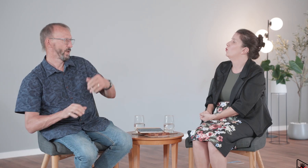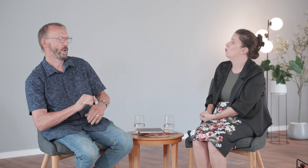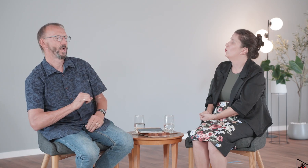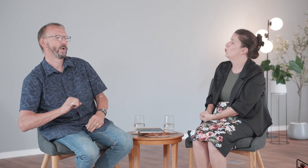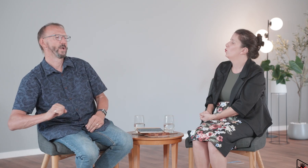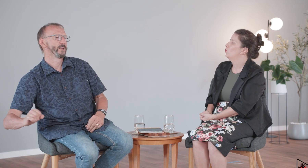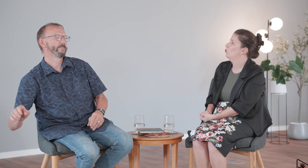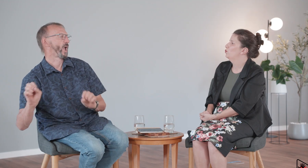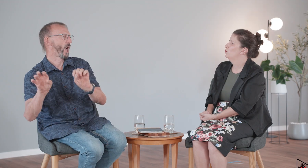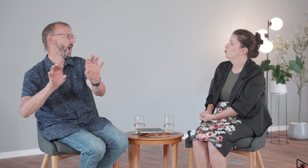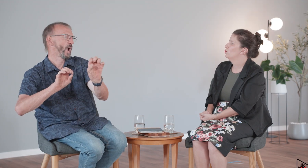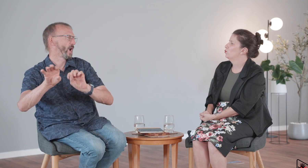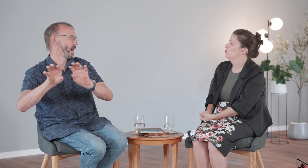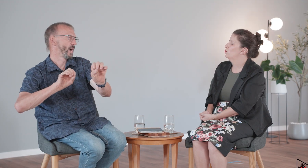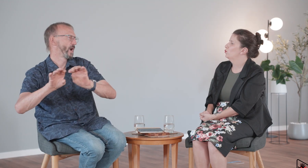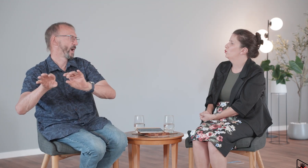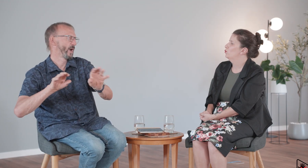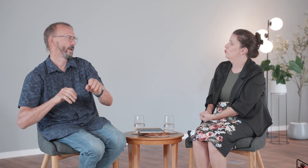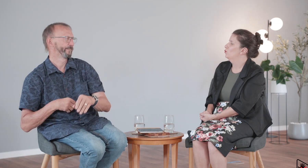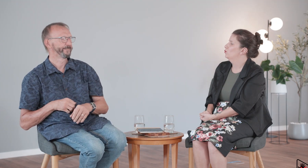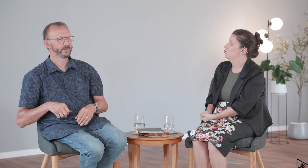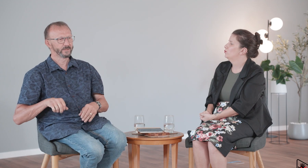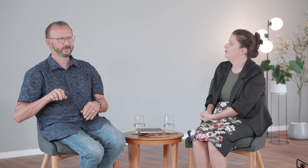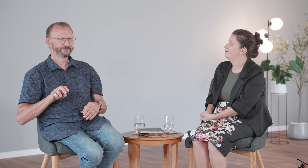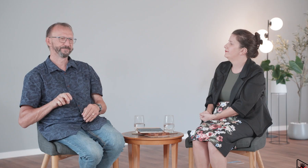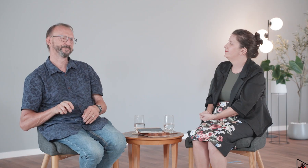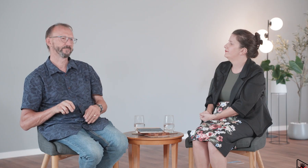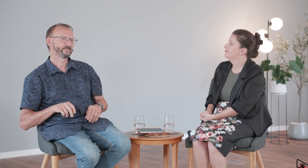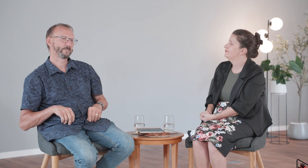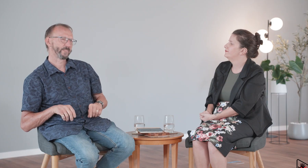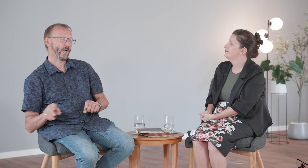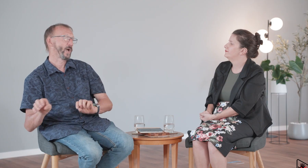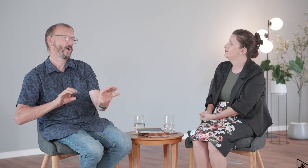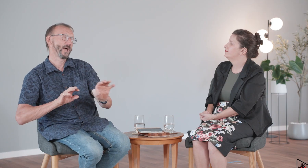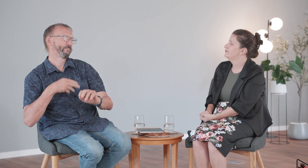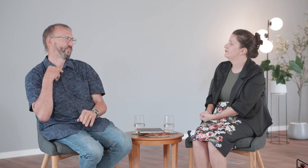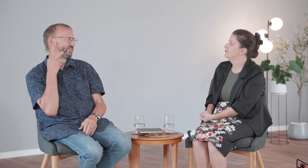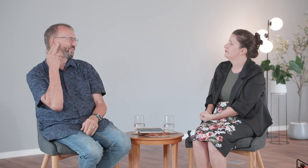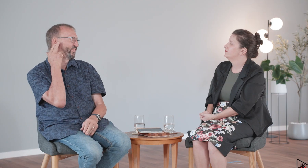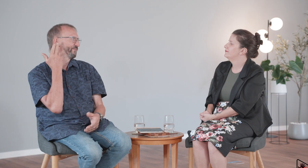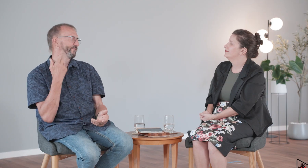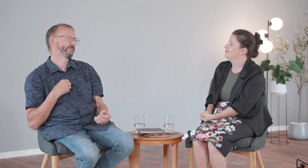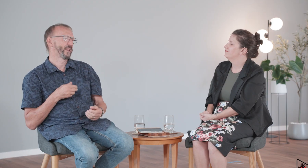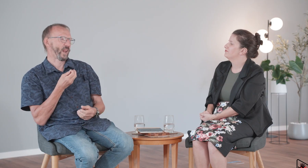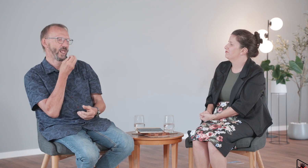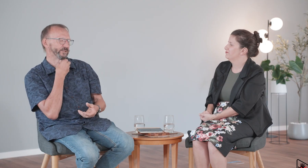I forgot to flick the little switch. And so the horn just went off. And me being Deaf, I didn't